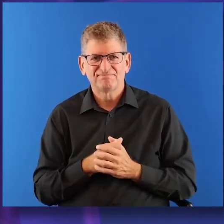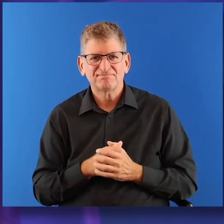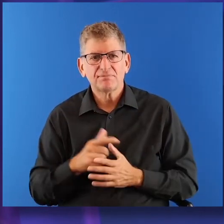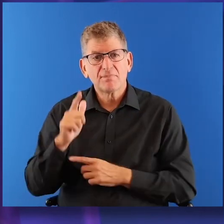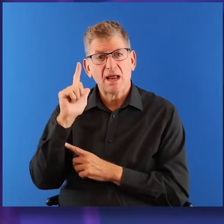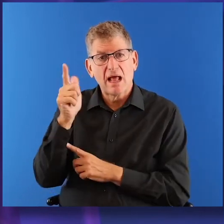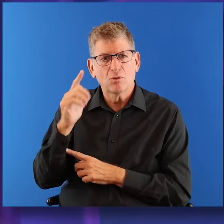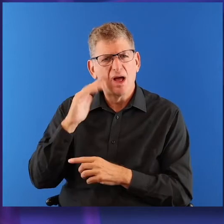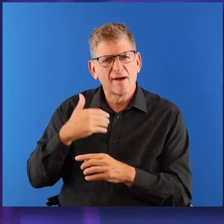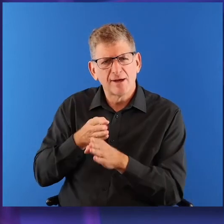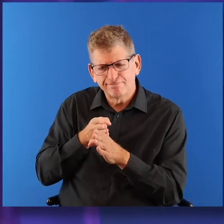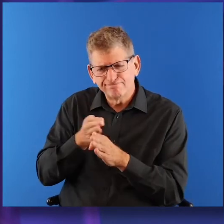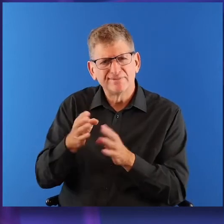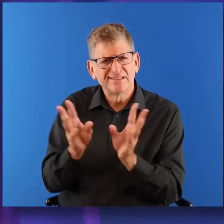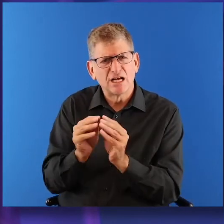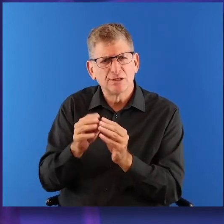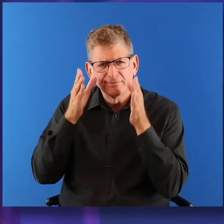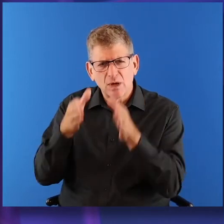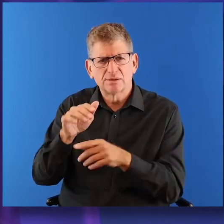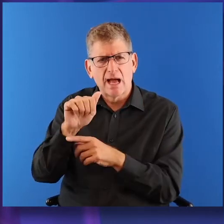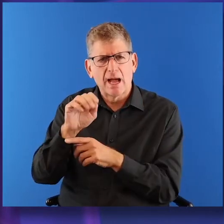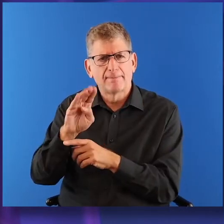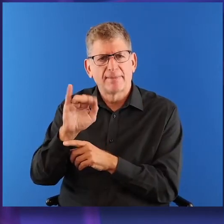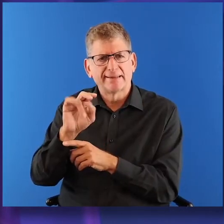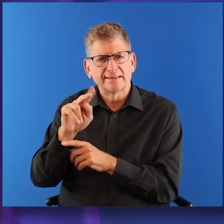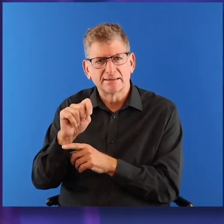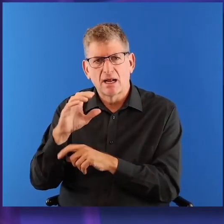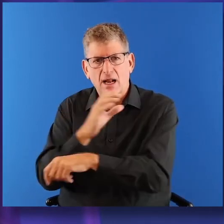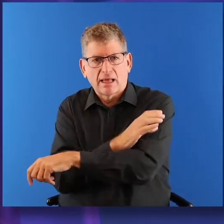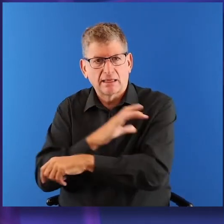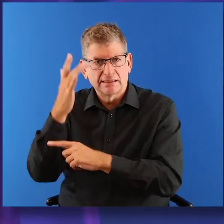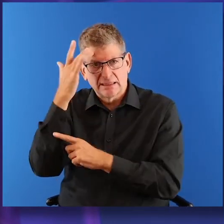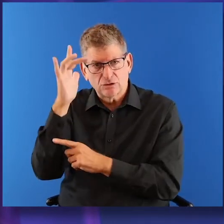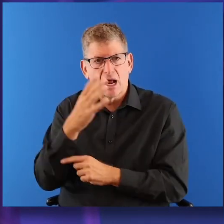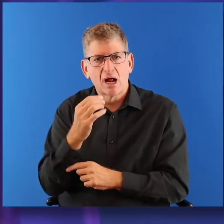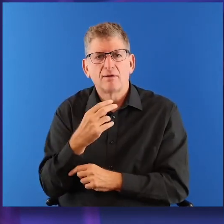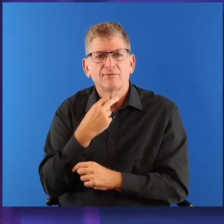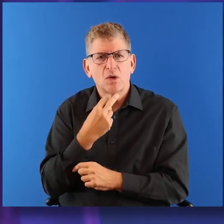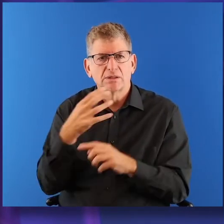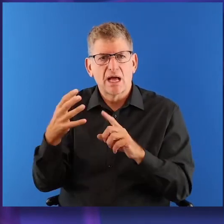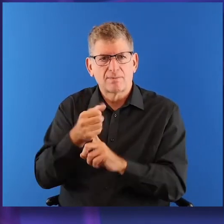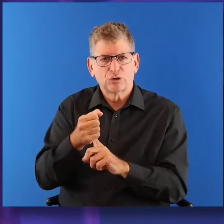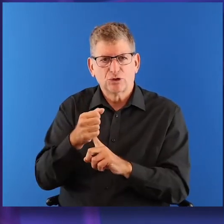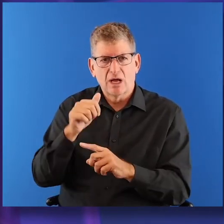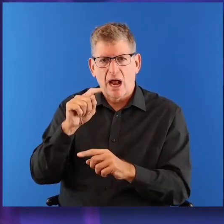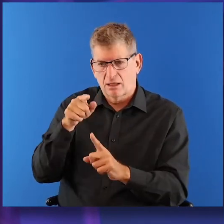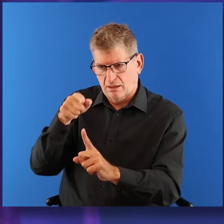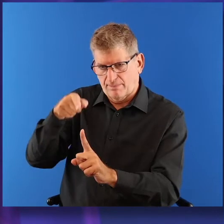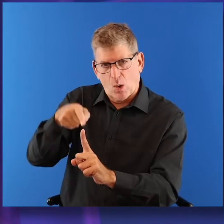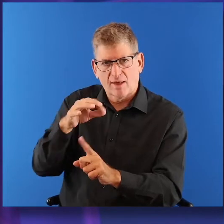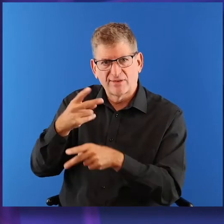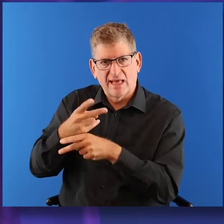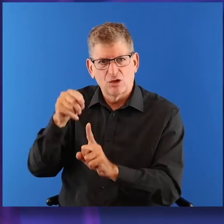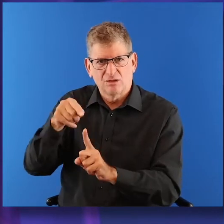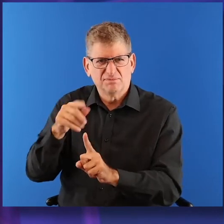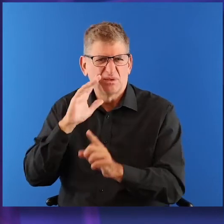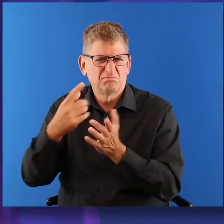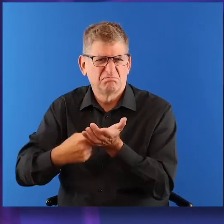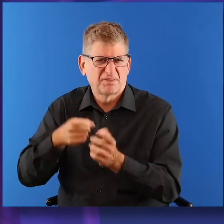Ambient Clinical Intelligence and voice capture at the point of care. There will welcome experts across the fields here and exciting use cases